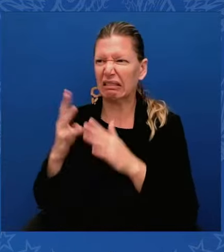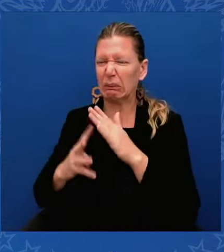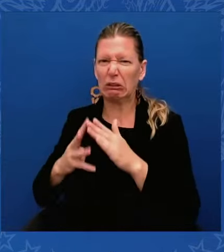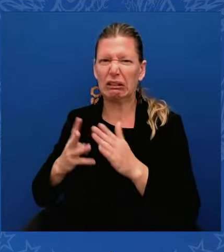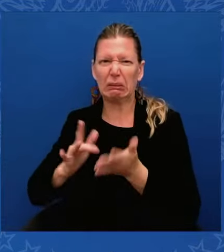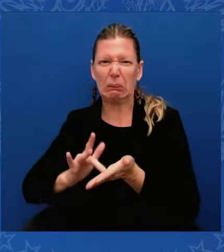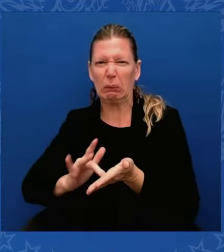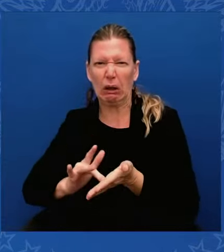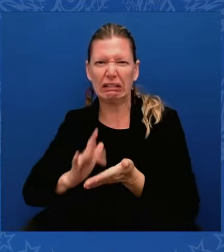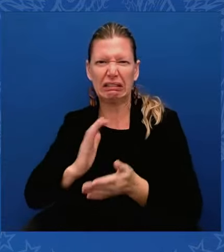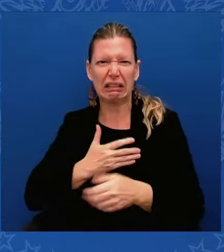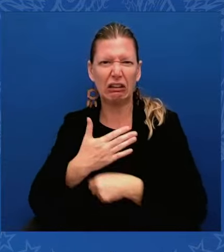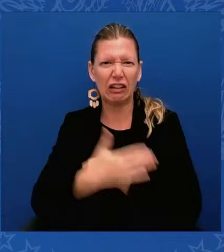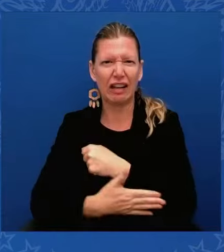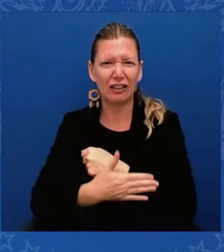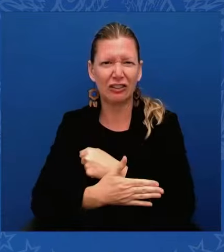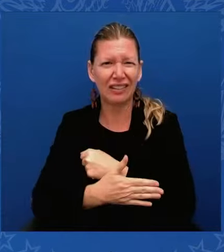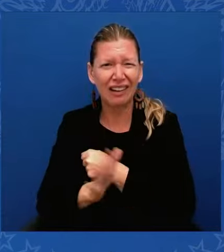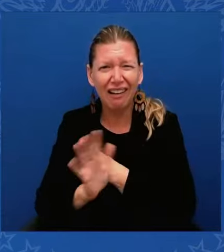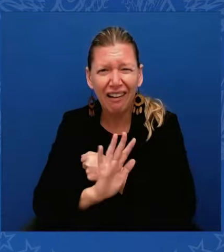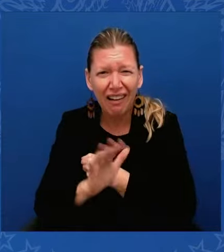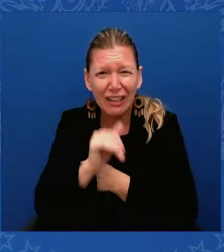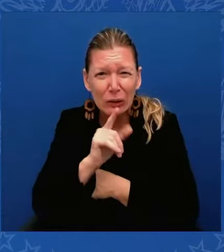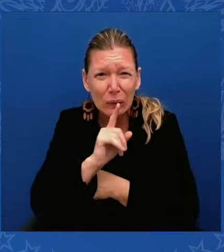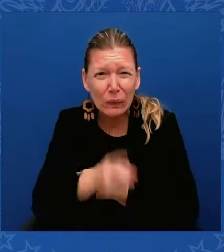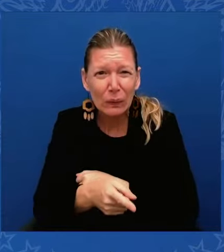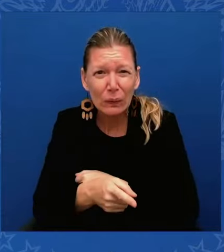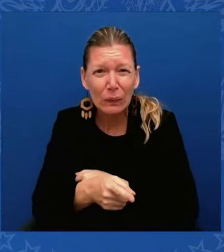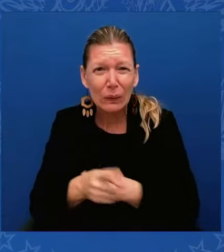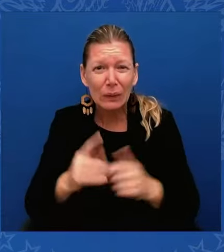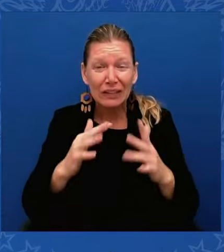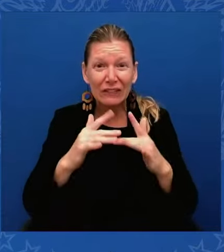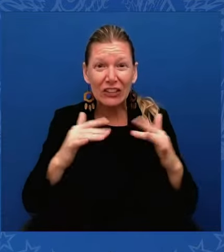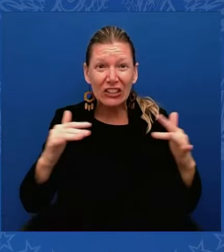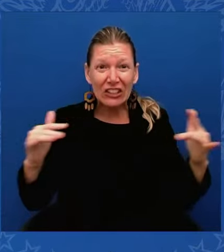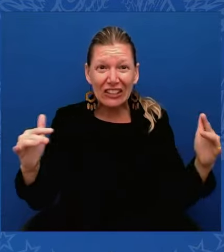My predecessor's prejudices lead them to obscure positions.